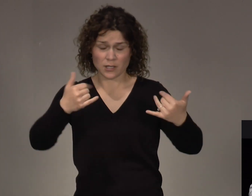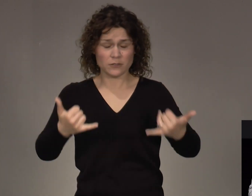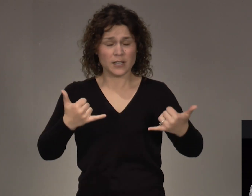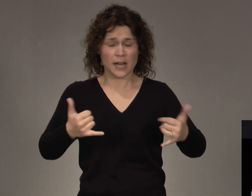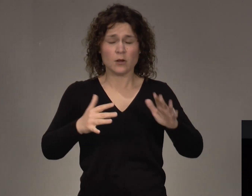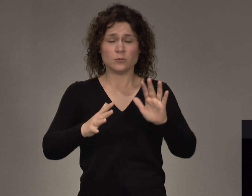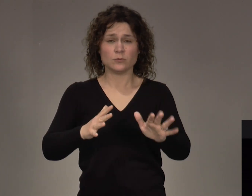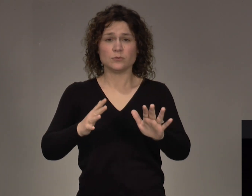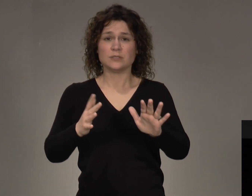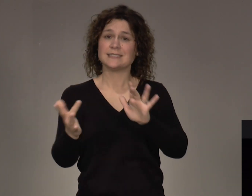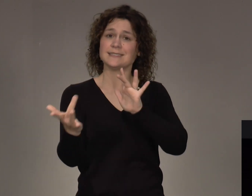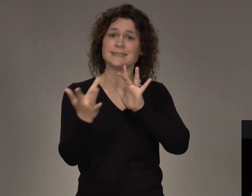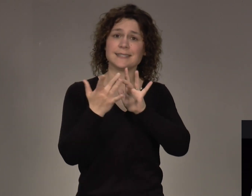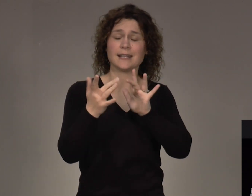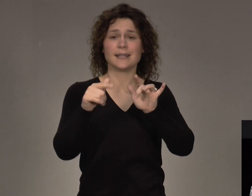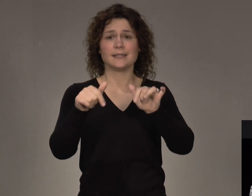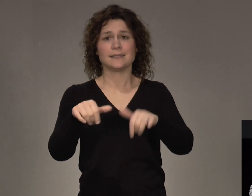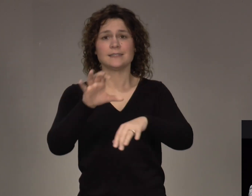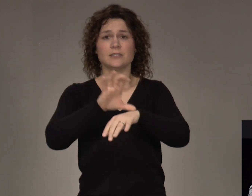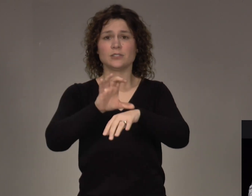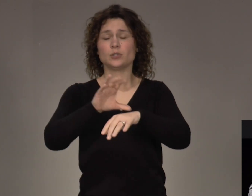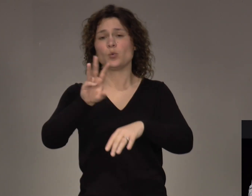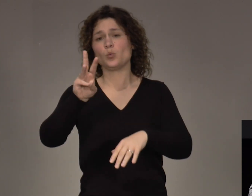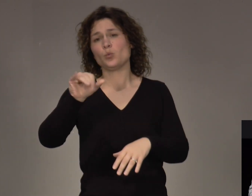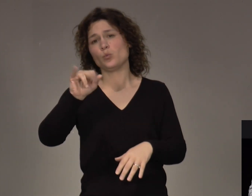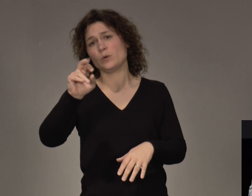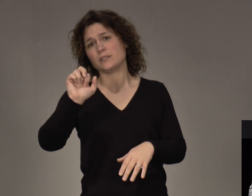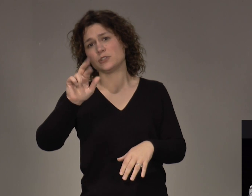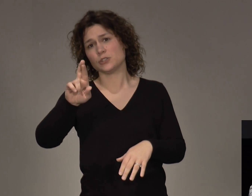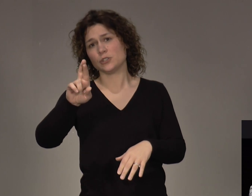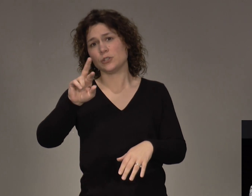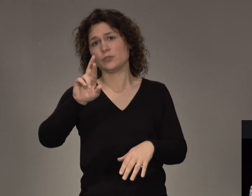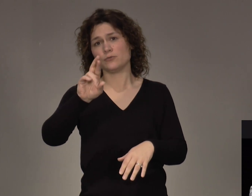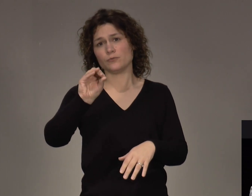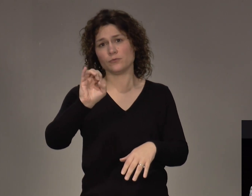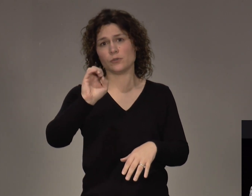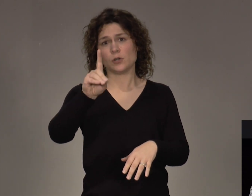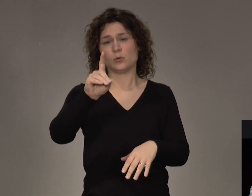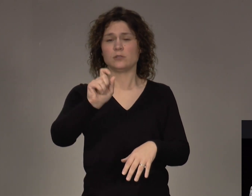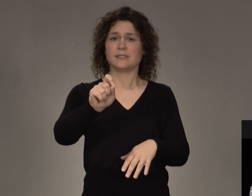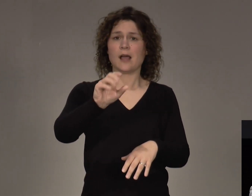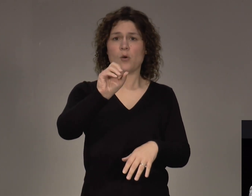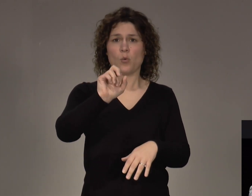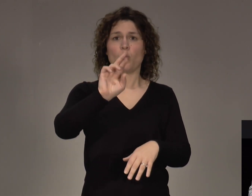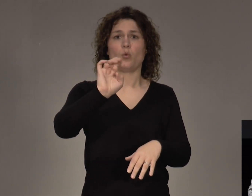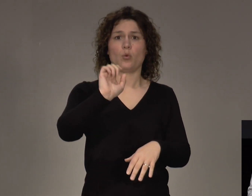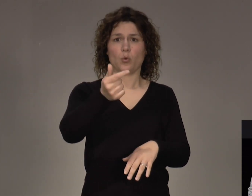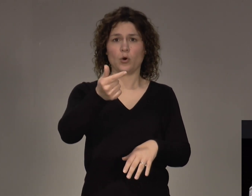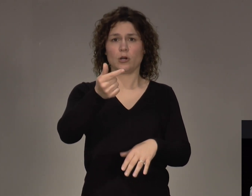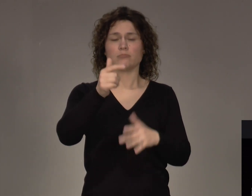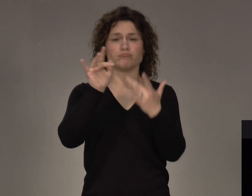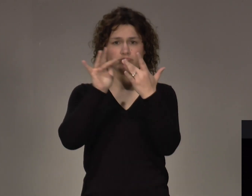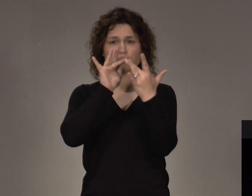Contact windsorroad dot org--windsorroad dot org--that's our website and there is